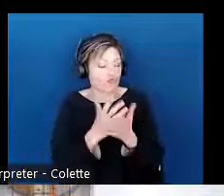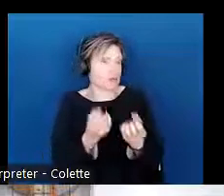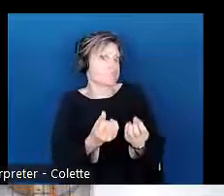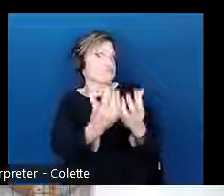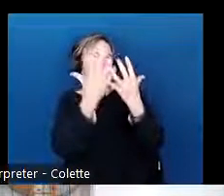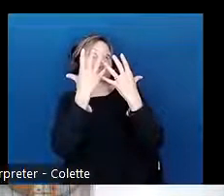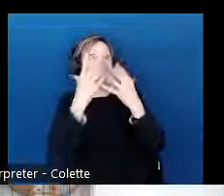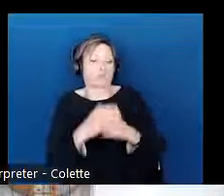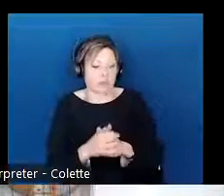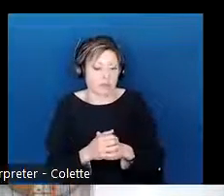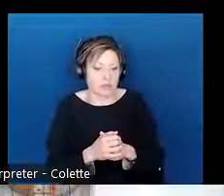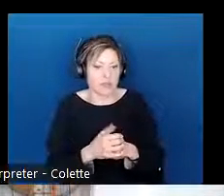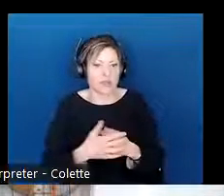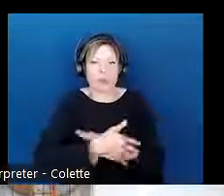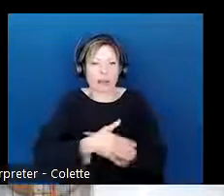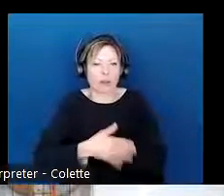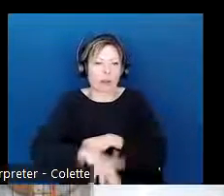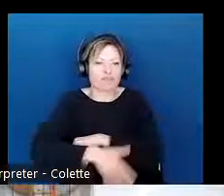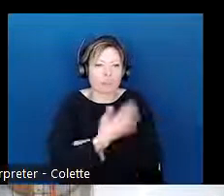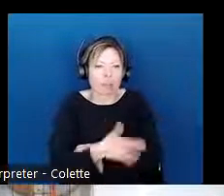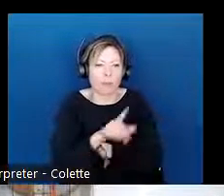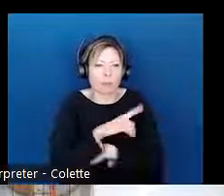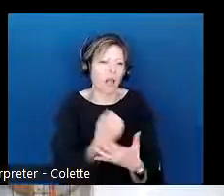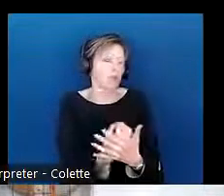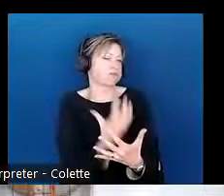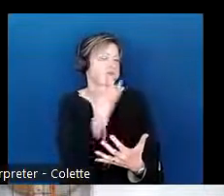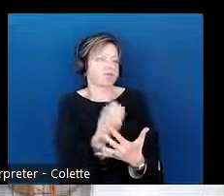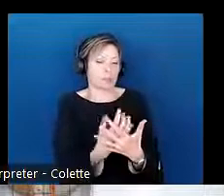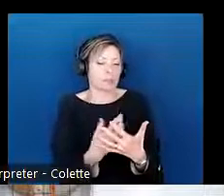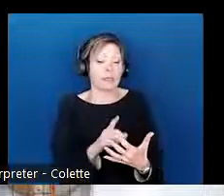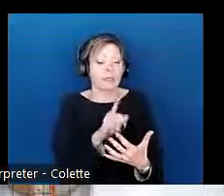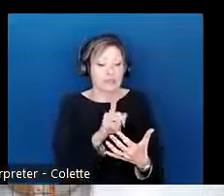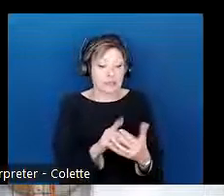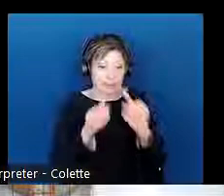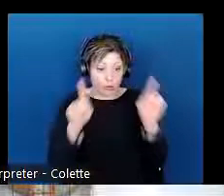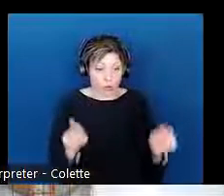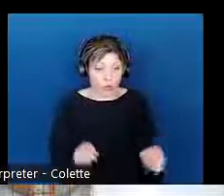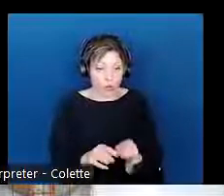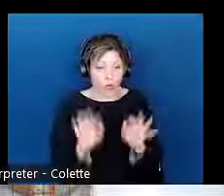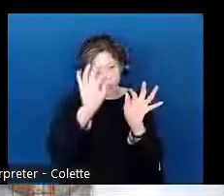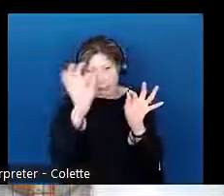um against the background and at the edge of each of these circles is a code which tells you exactly